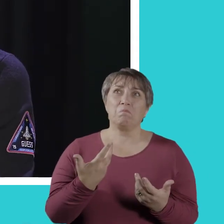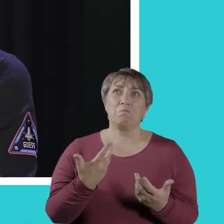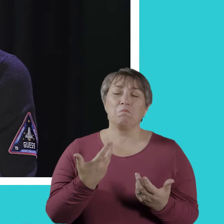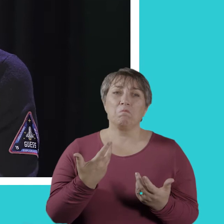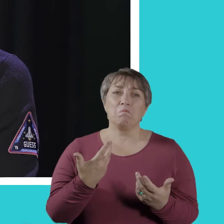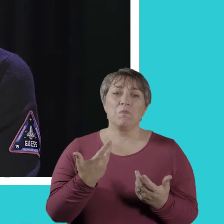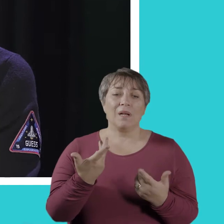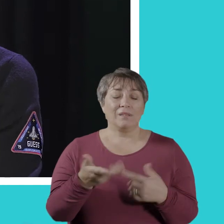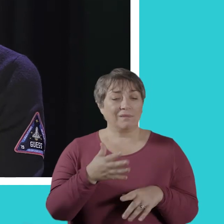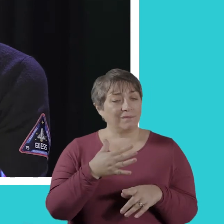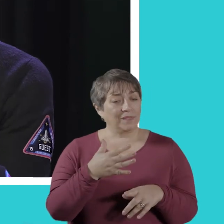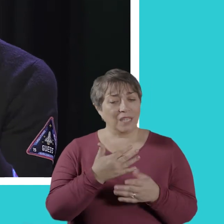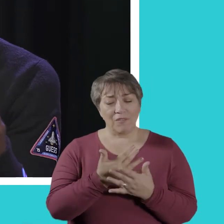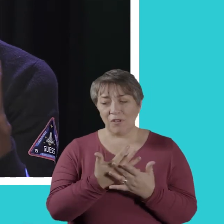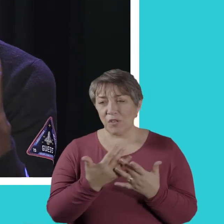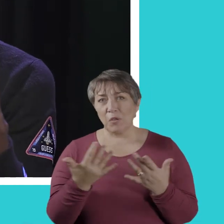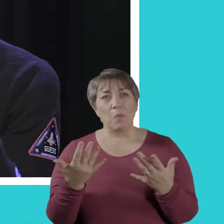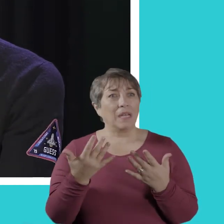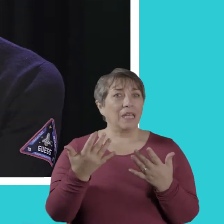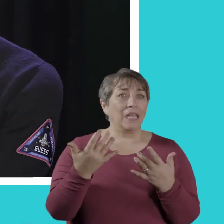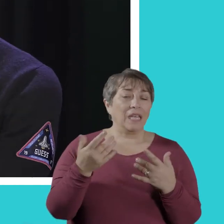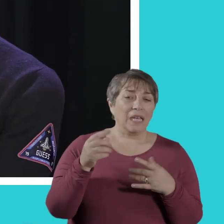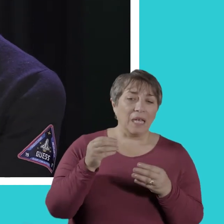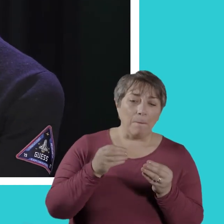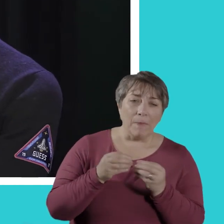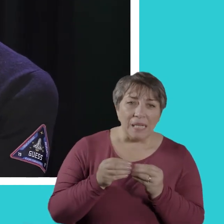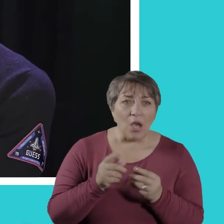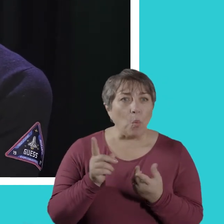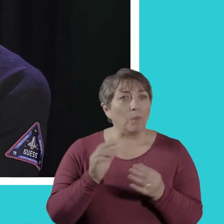again there's so many even me doing what I do now there's so many backhanded compliments that we